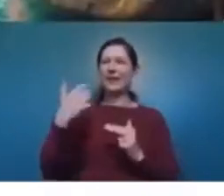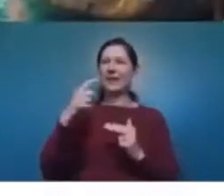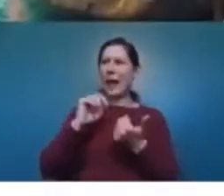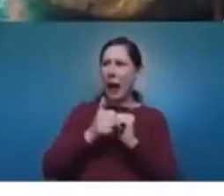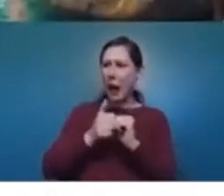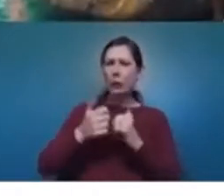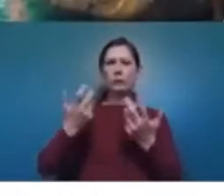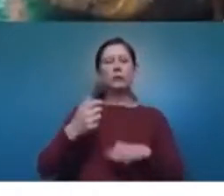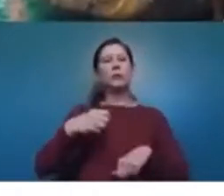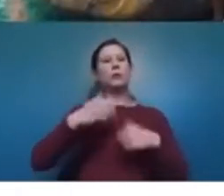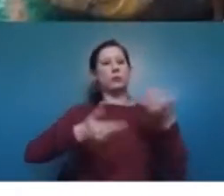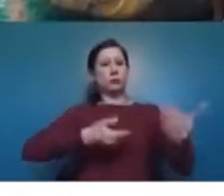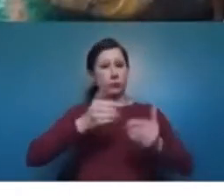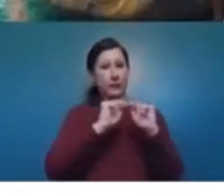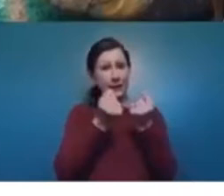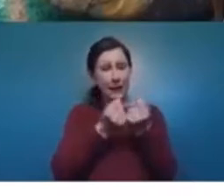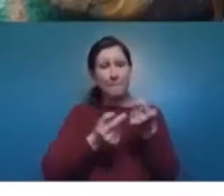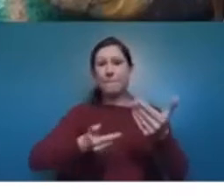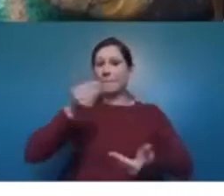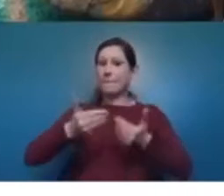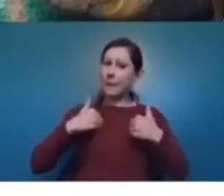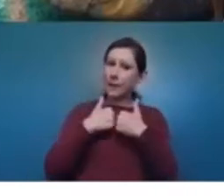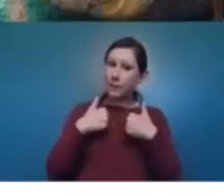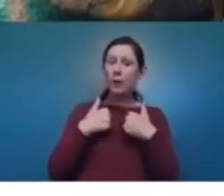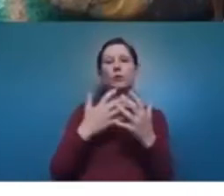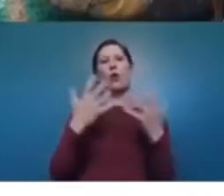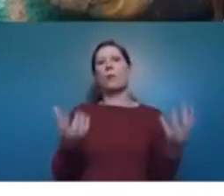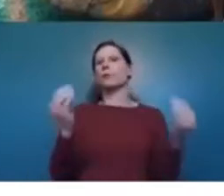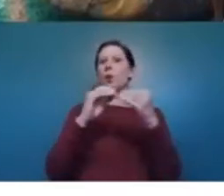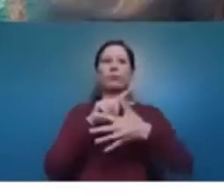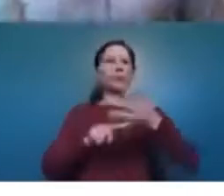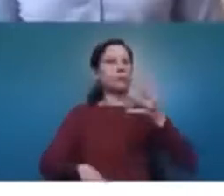team, introductions to the animals, and so much more. Social